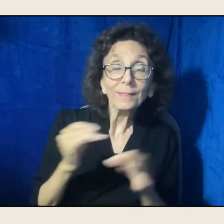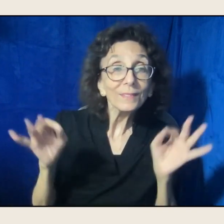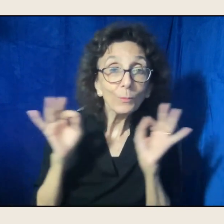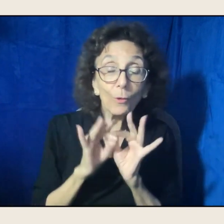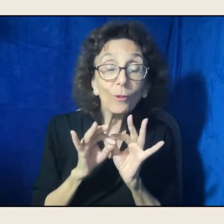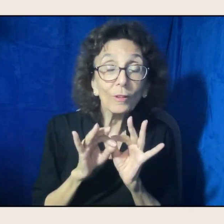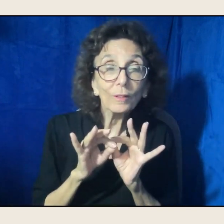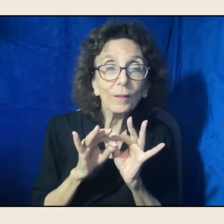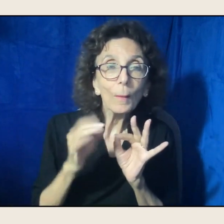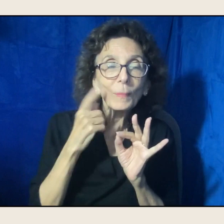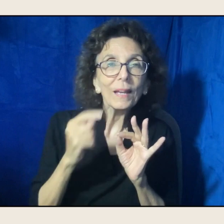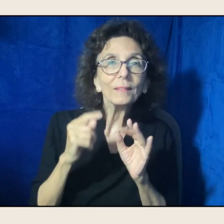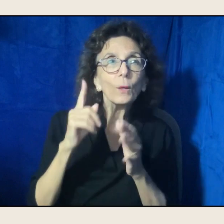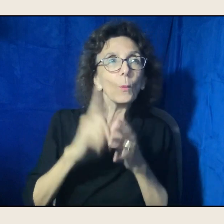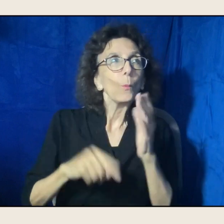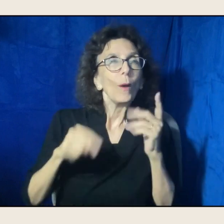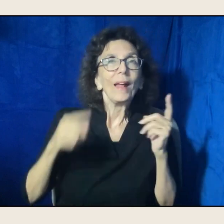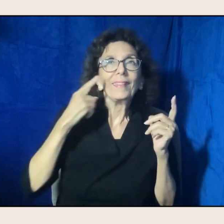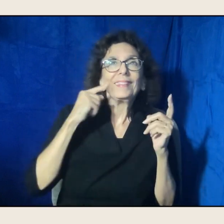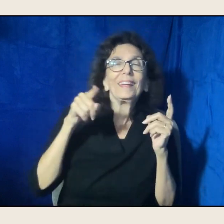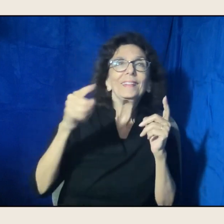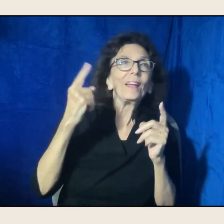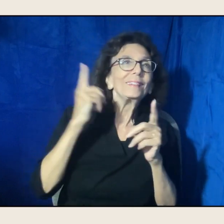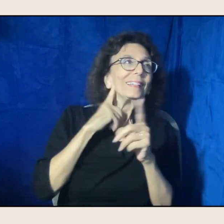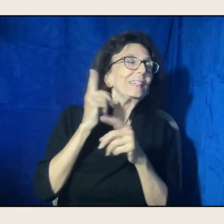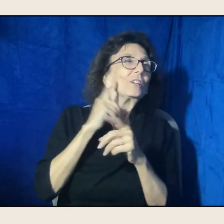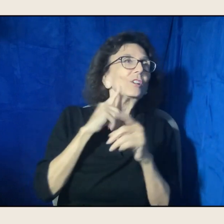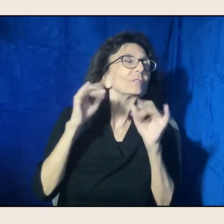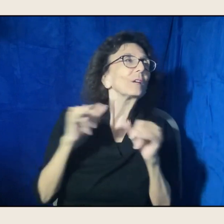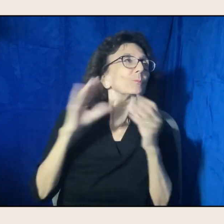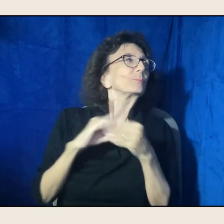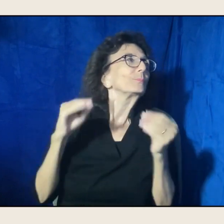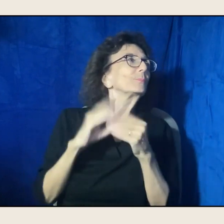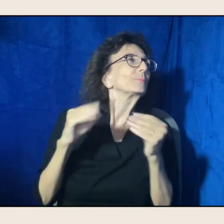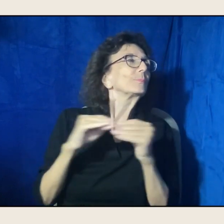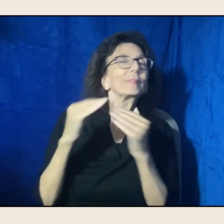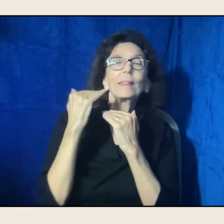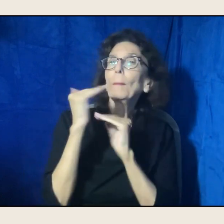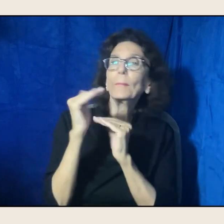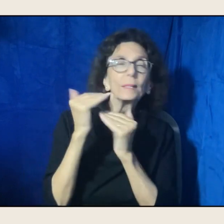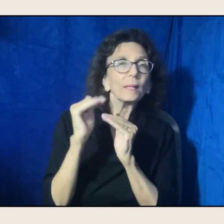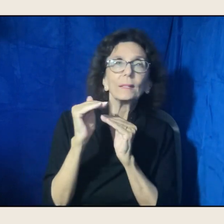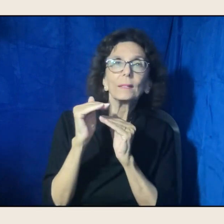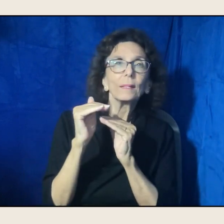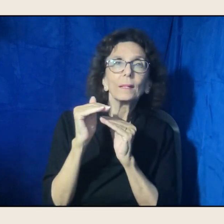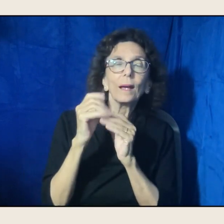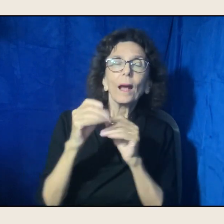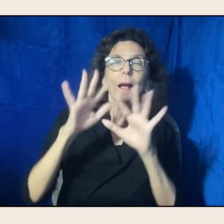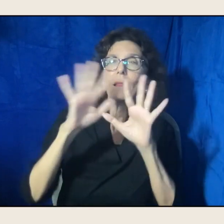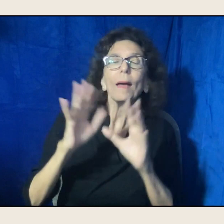that I think we have had recently around the idea of climate change. I was just talking to my grandma this morning